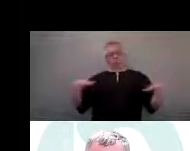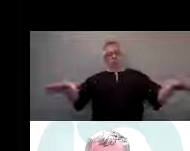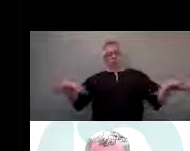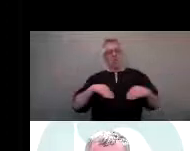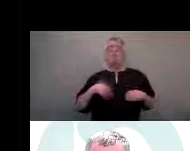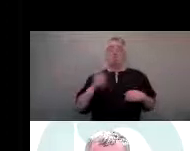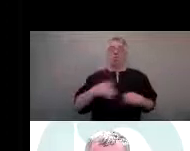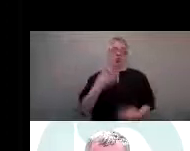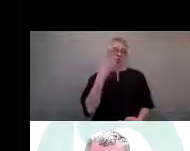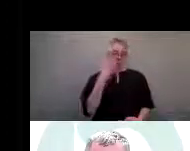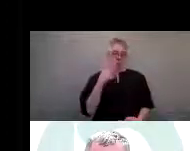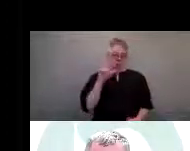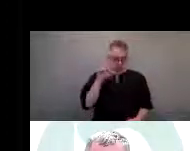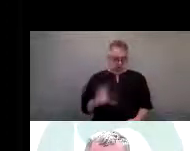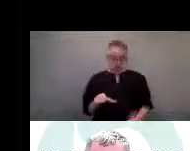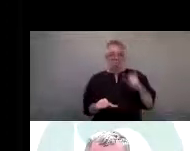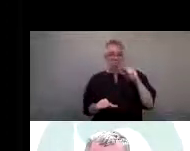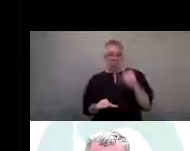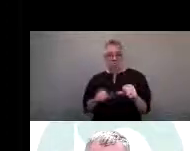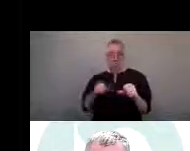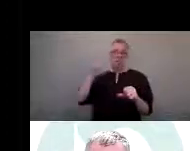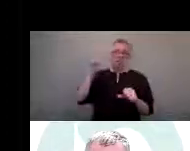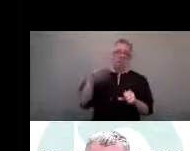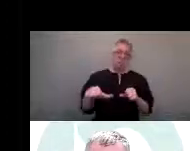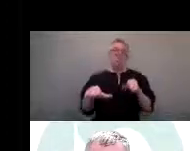of acceptance, how long each phase takes place